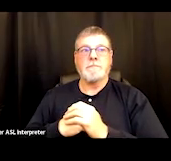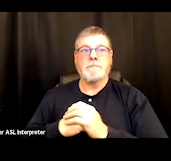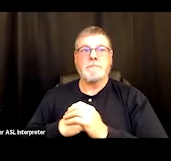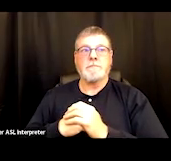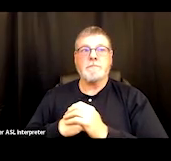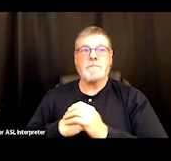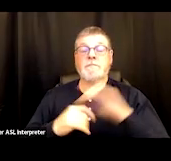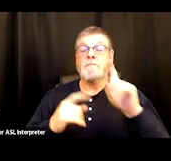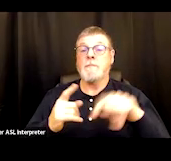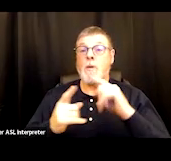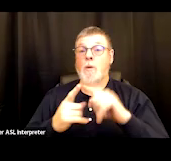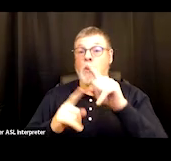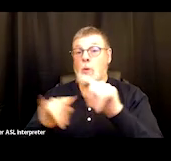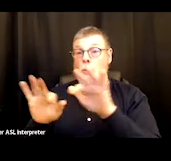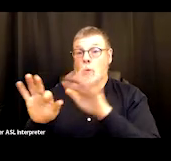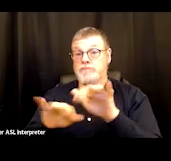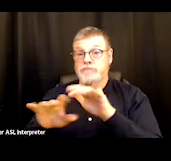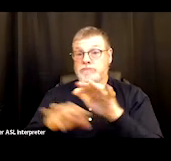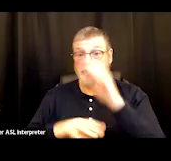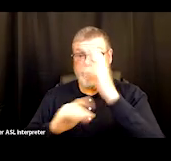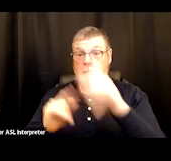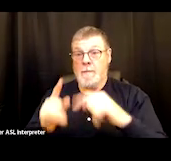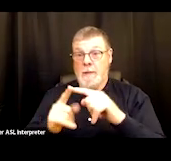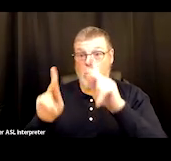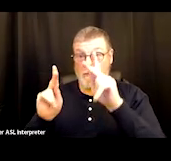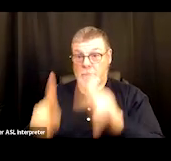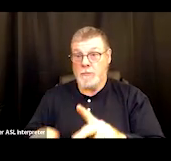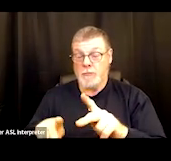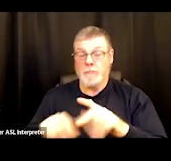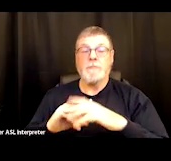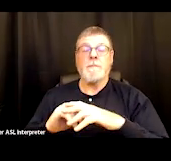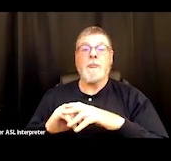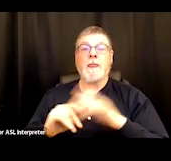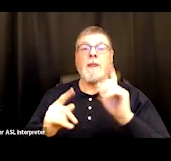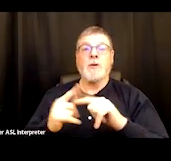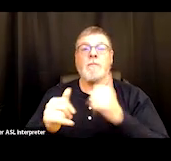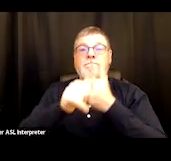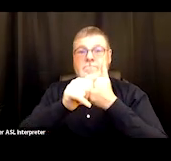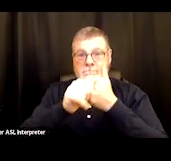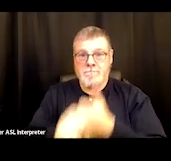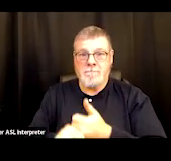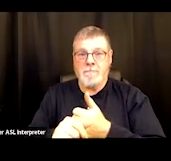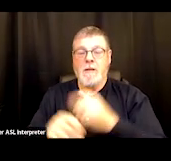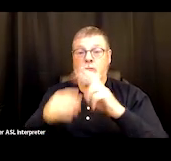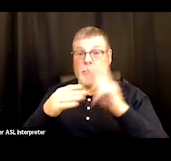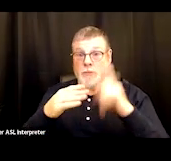When you're entering information about the applicant to track their the outcomes of their application,